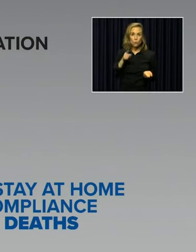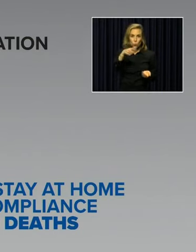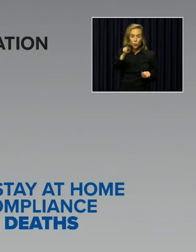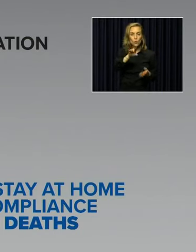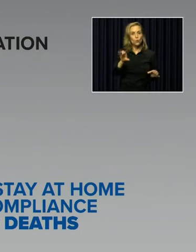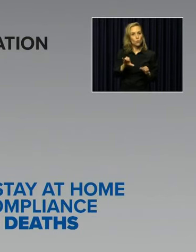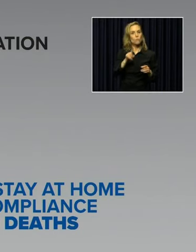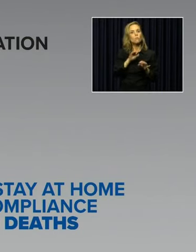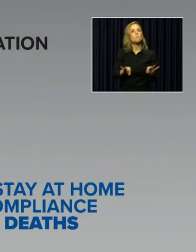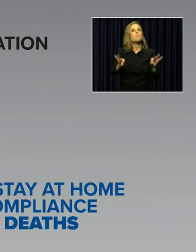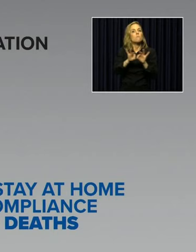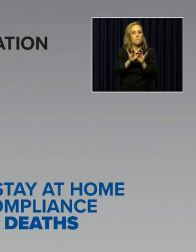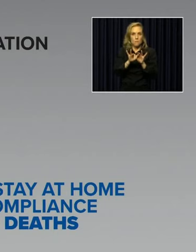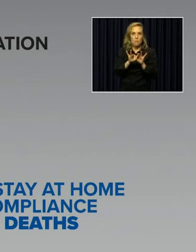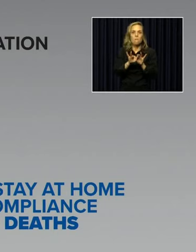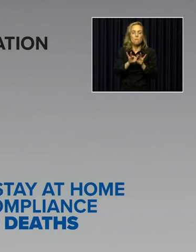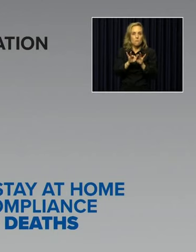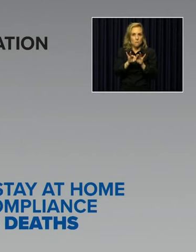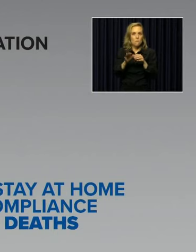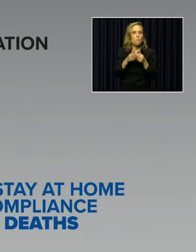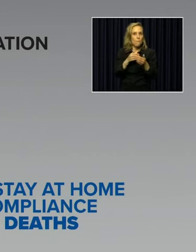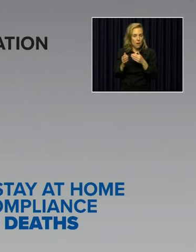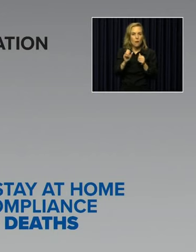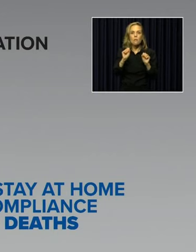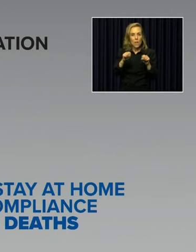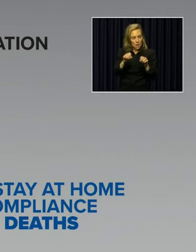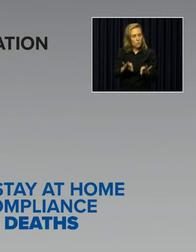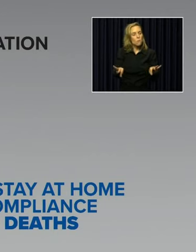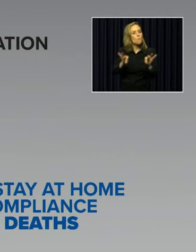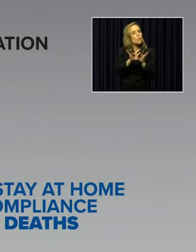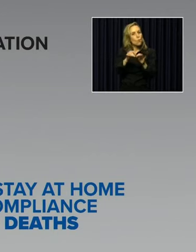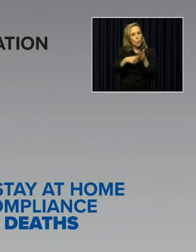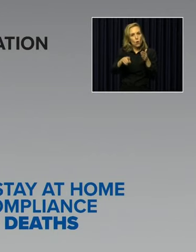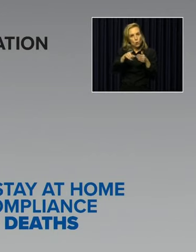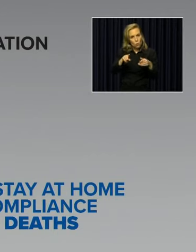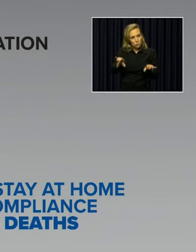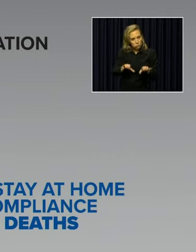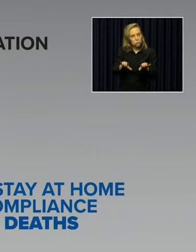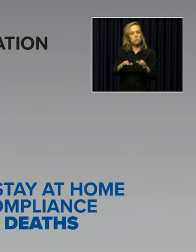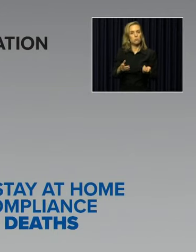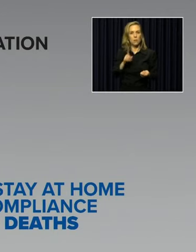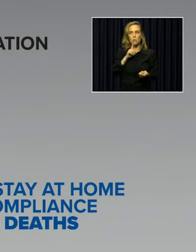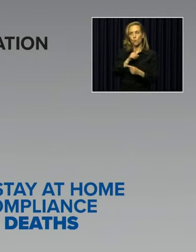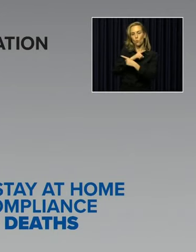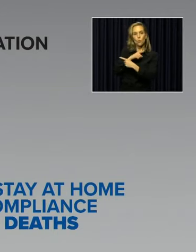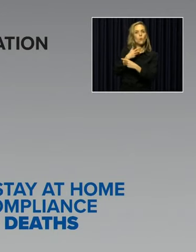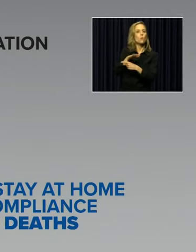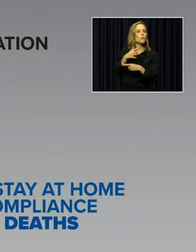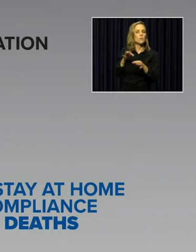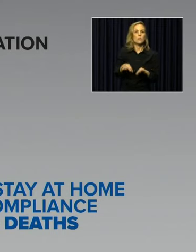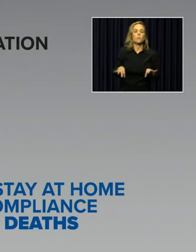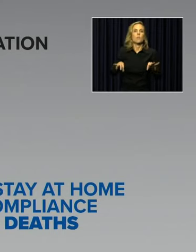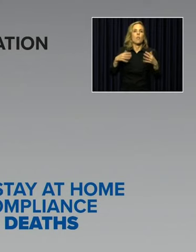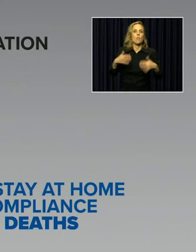NOW AND SOMEBODY NOT. SO VERY IMPORTANT. ALL RIGHT.